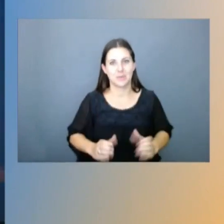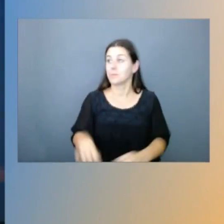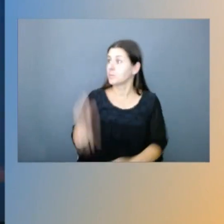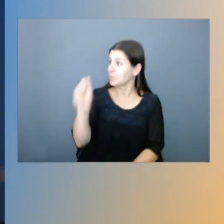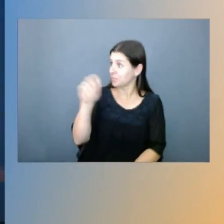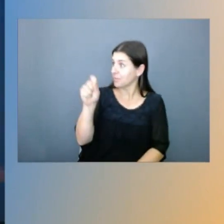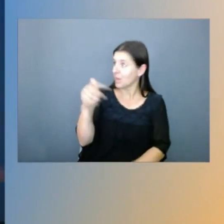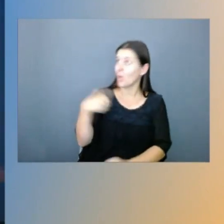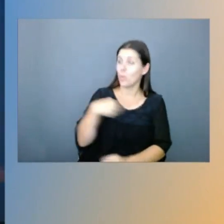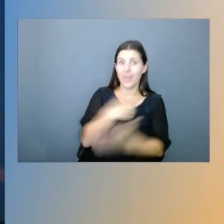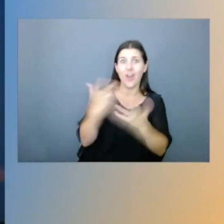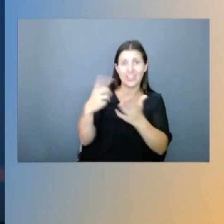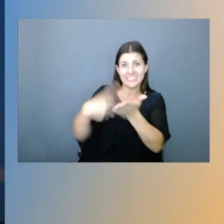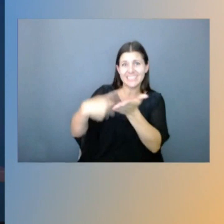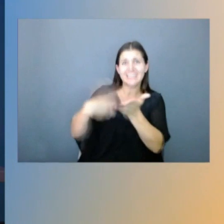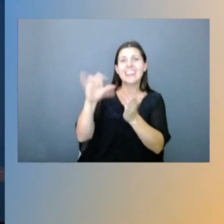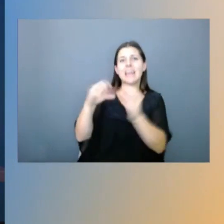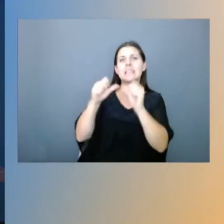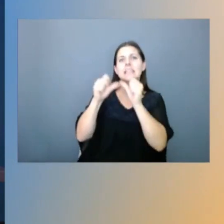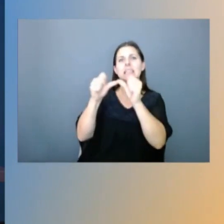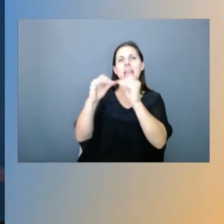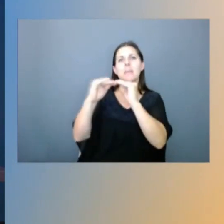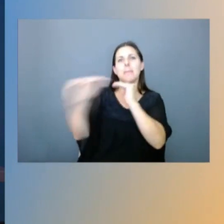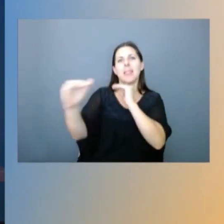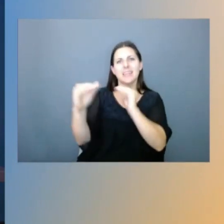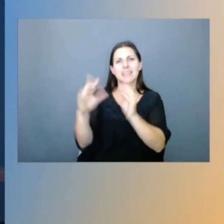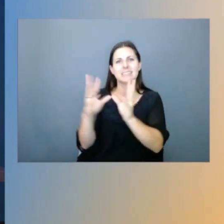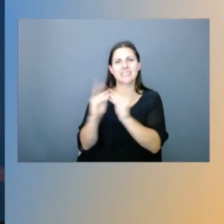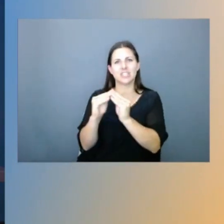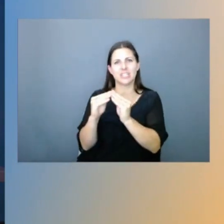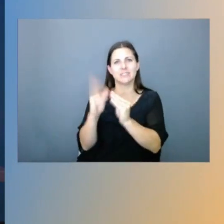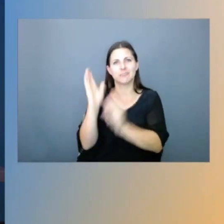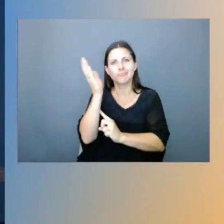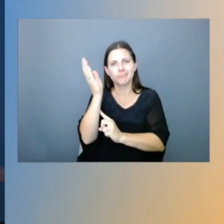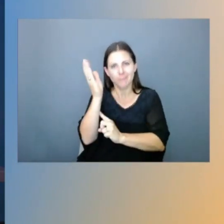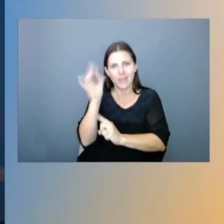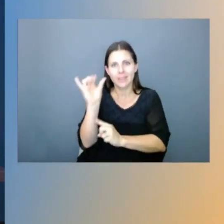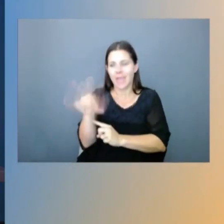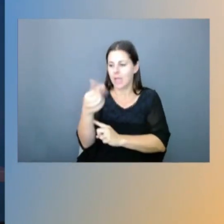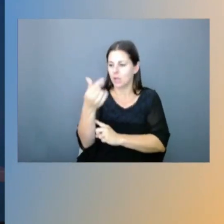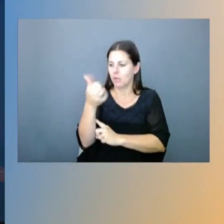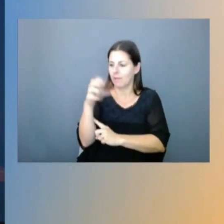how just doing something as simple as adopting Graviton can really make a huge impact in terms of